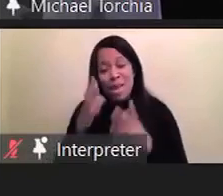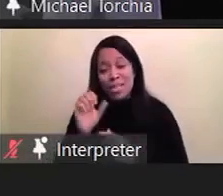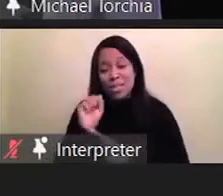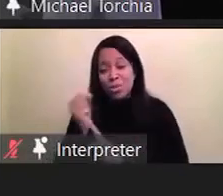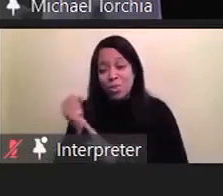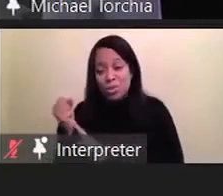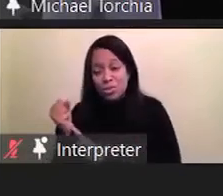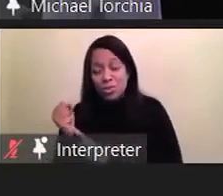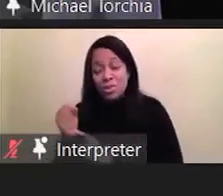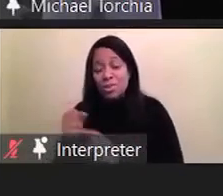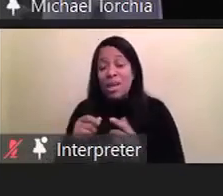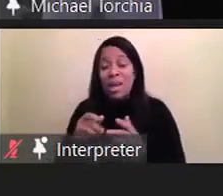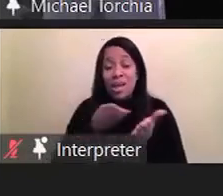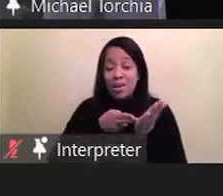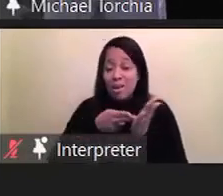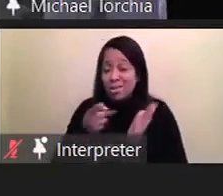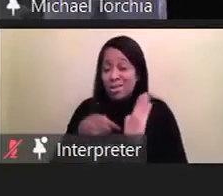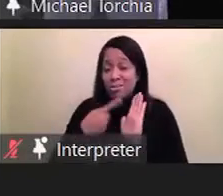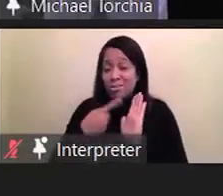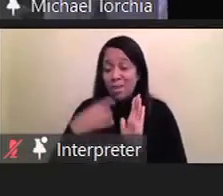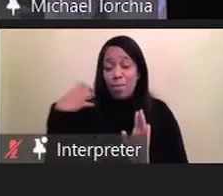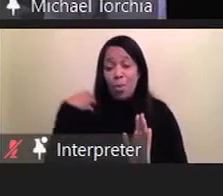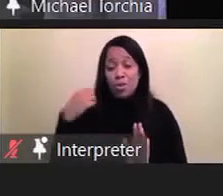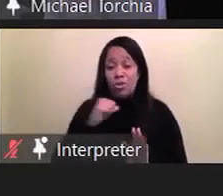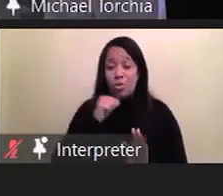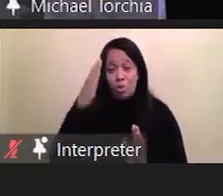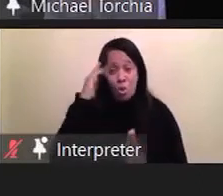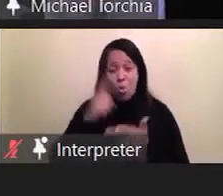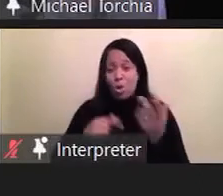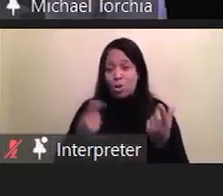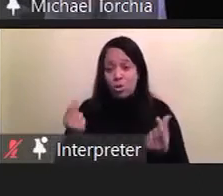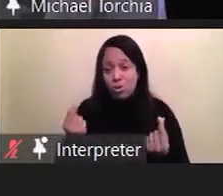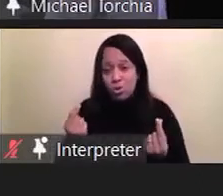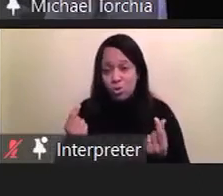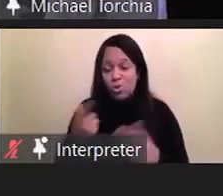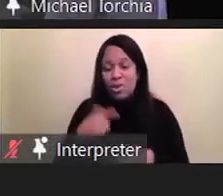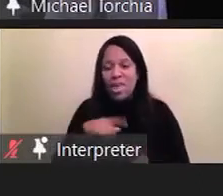know what they need to do. And they're looking for experience-based guidance.